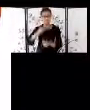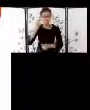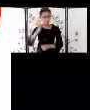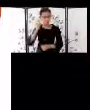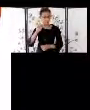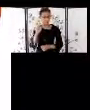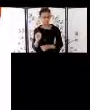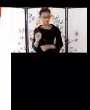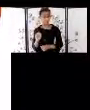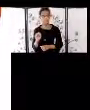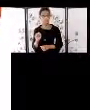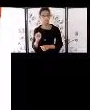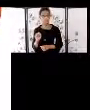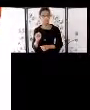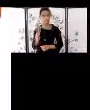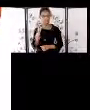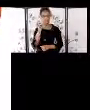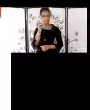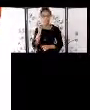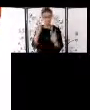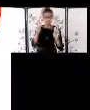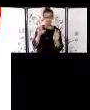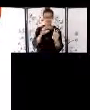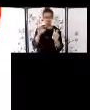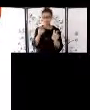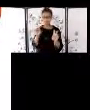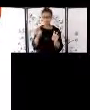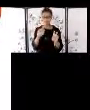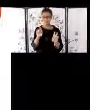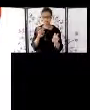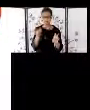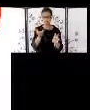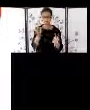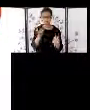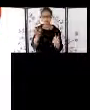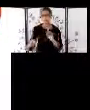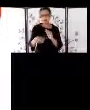already apparent in the title. If you are applying as a collective, include